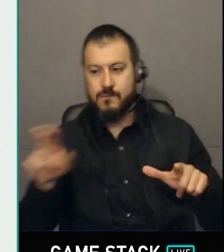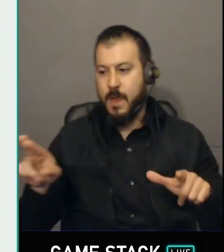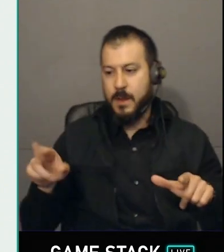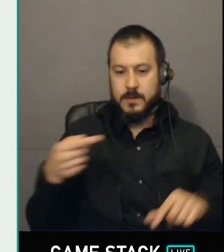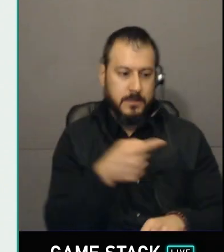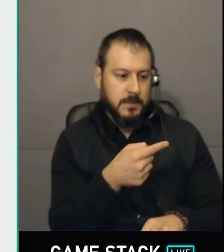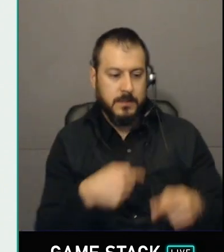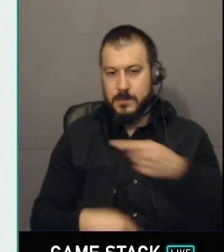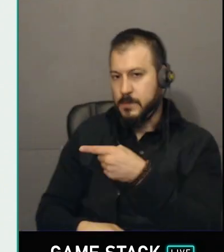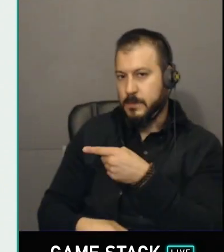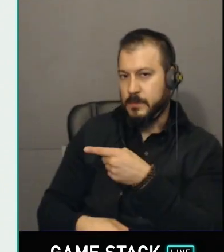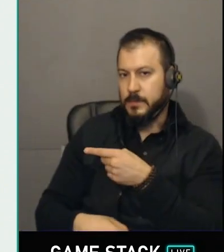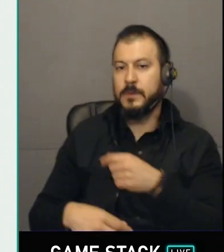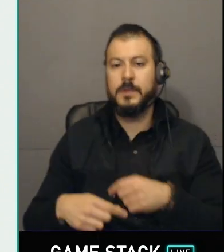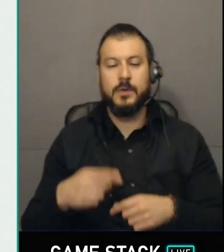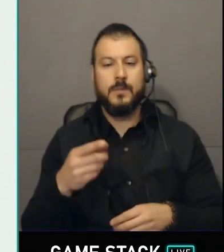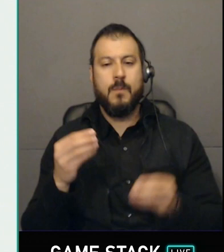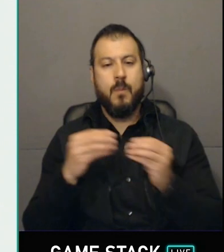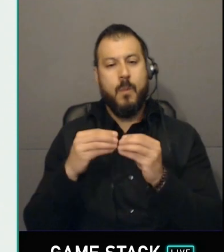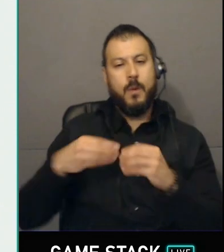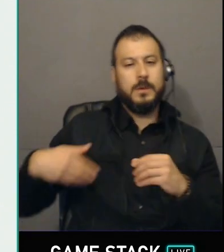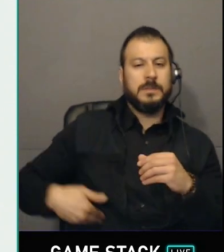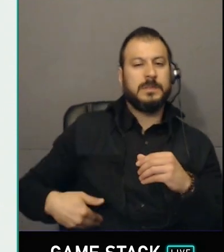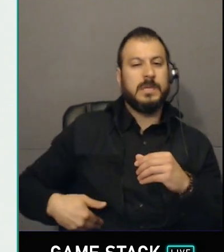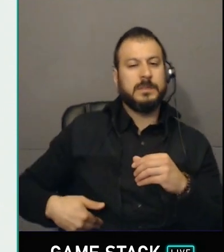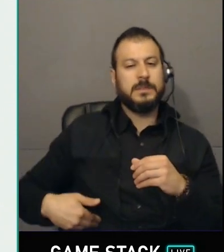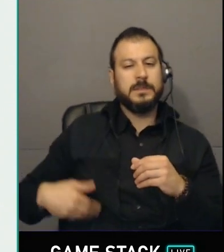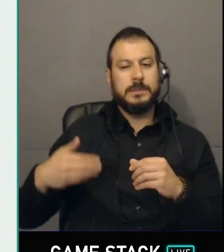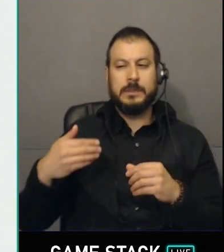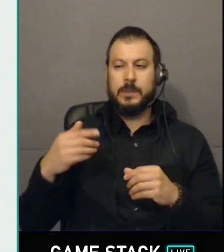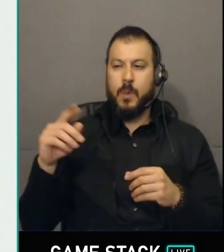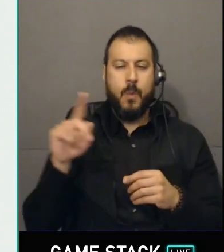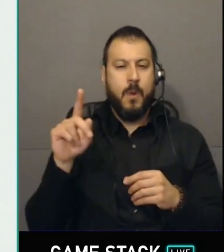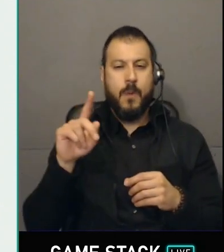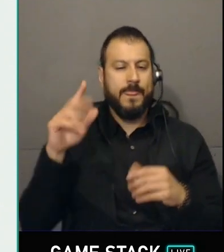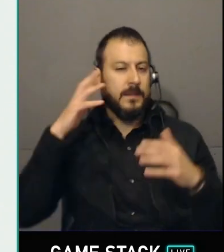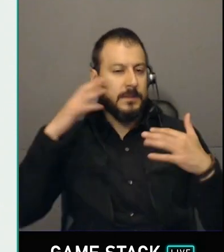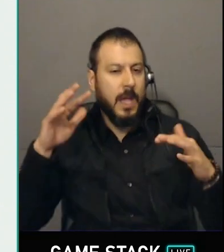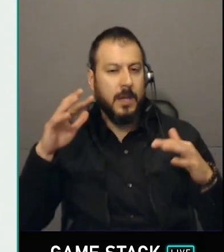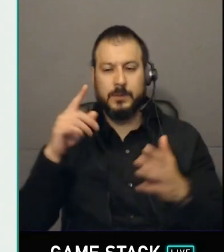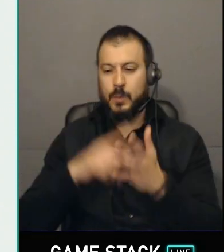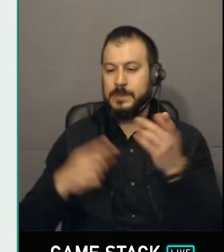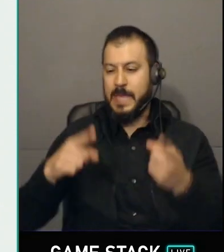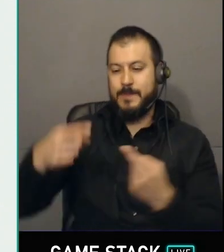So, you have some sense of the sounds and what's going on around you by that list.